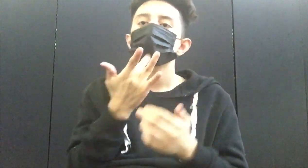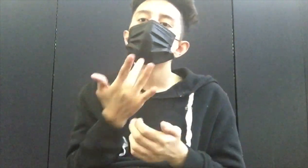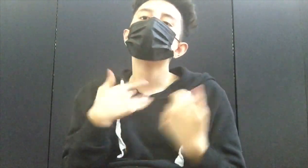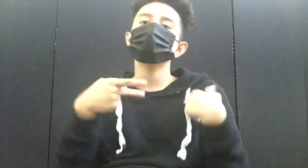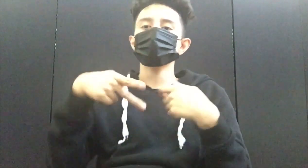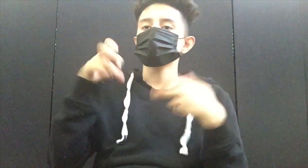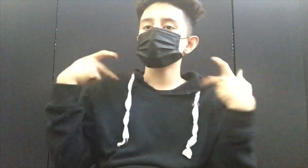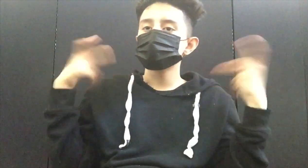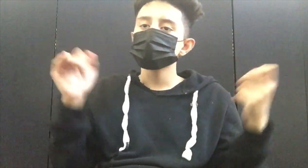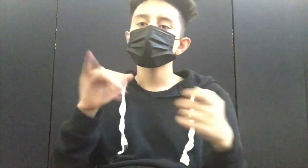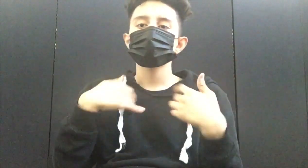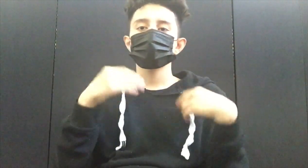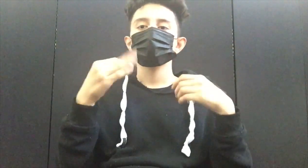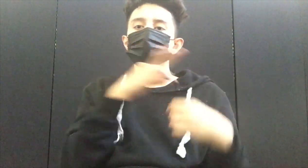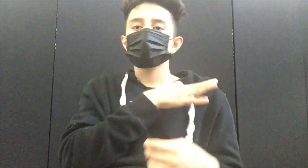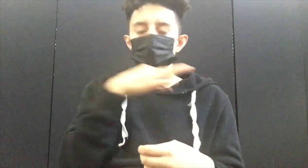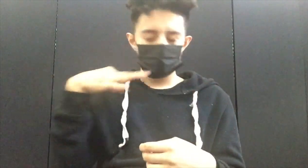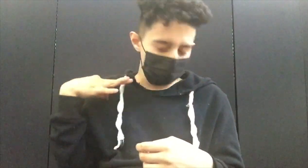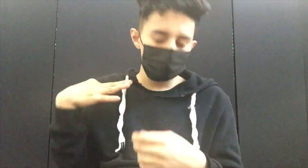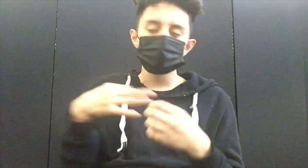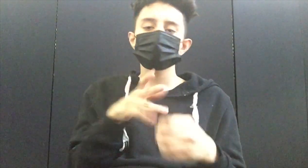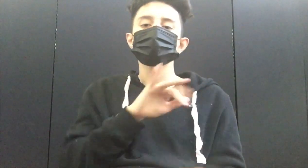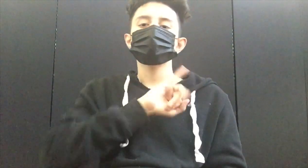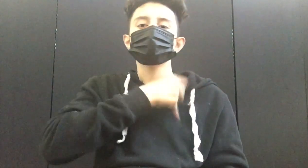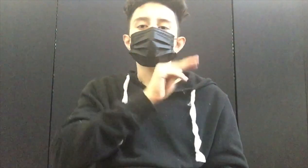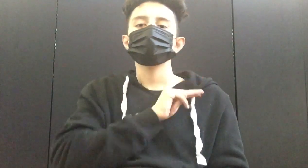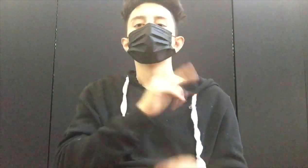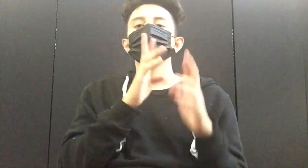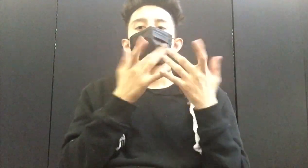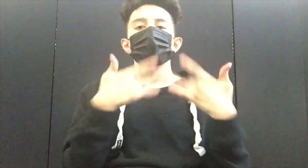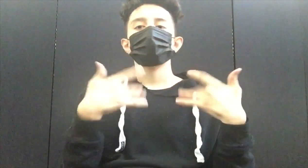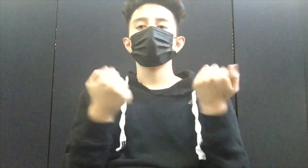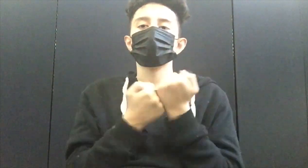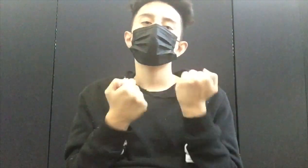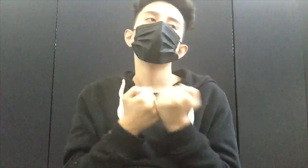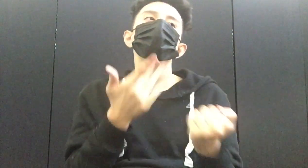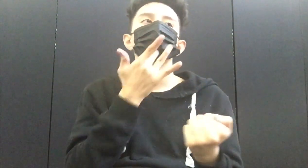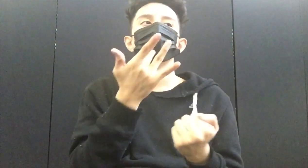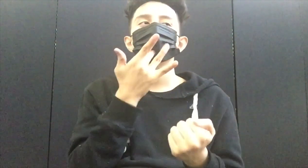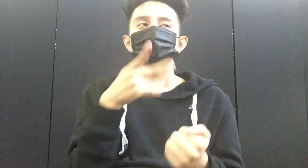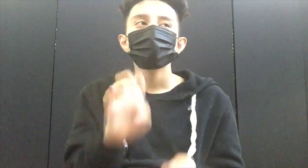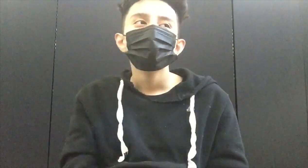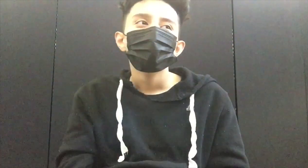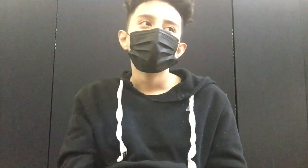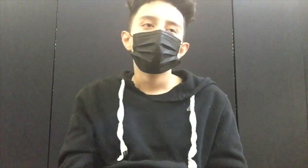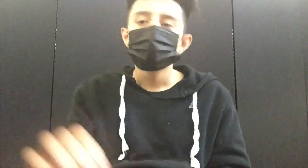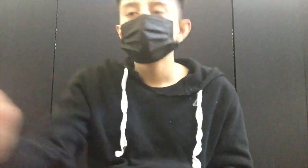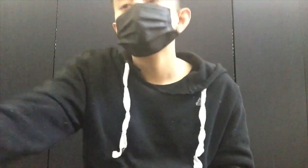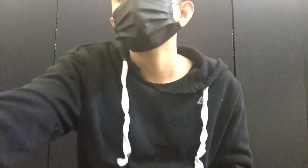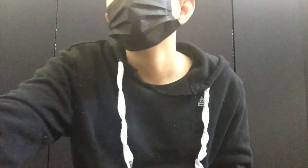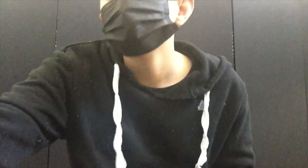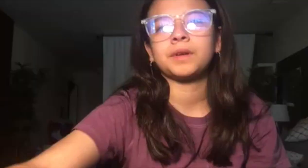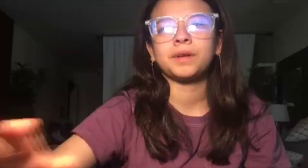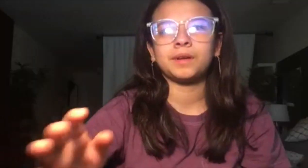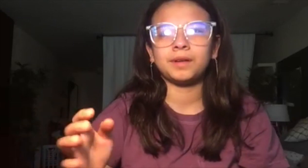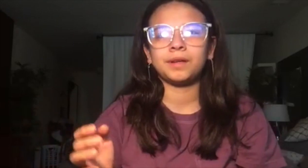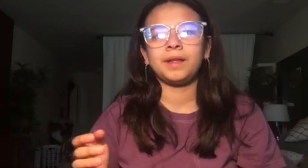And PE was my favorite. You having our staff? Having Jimmy, he was very supportive, so that was my favorite thing.